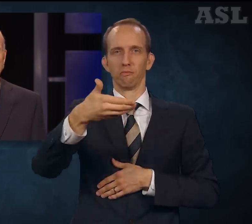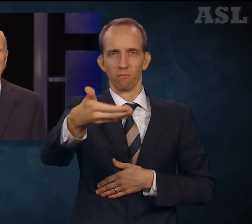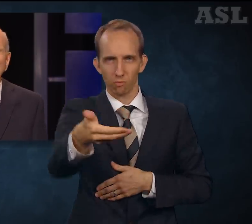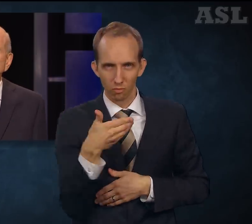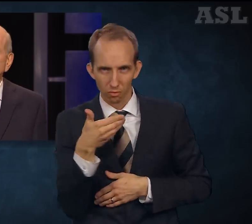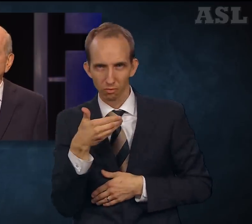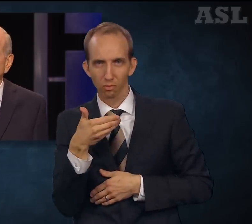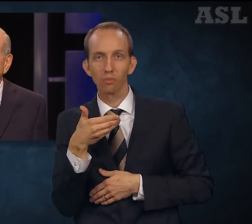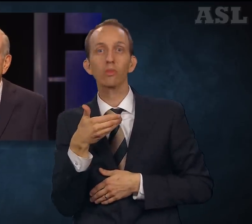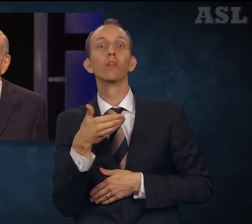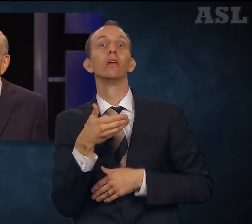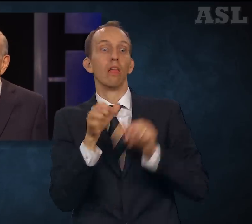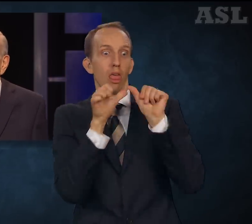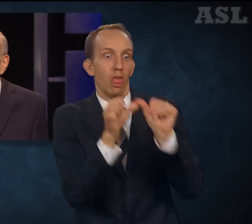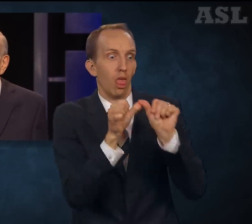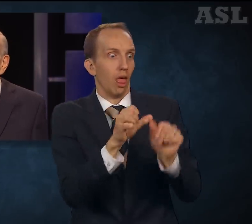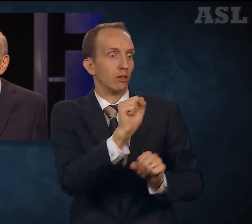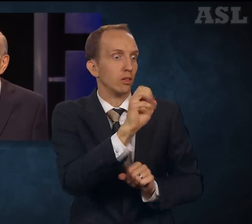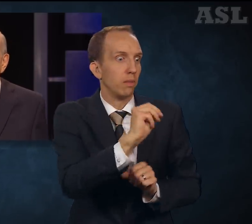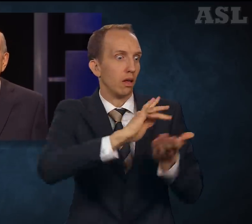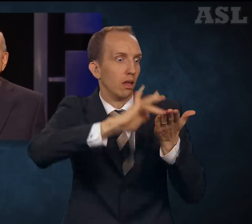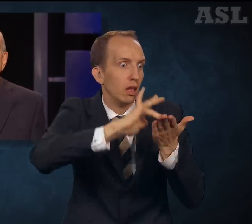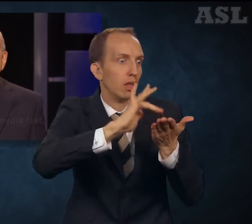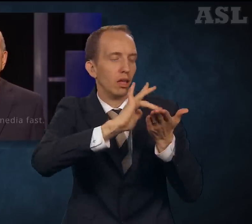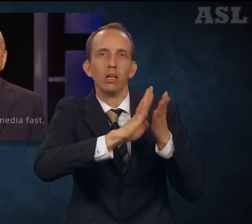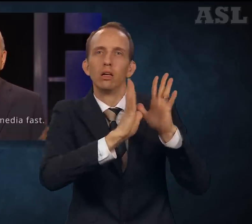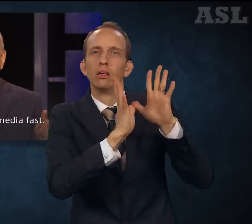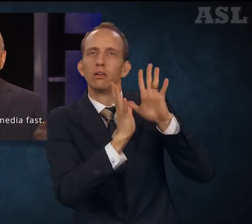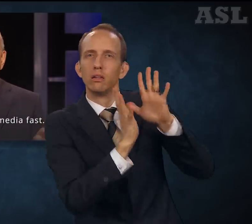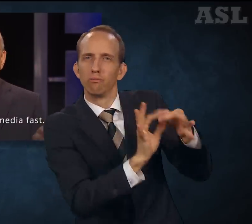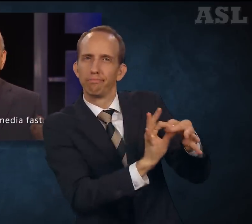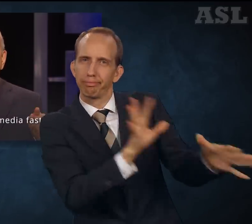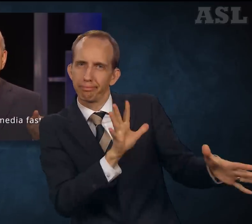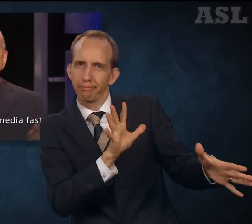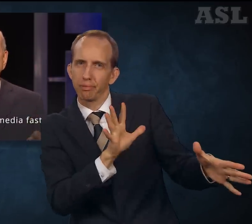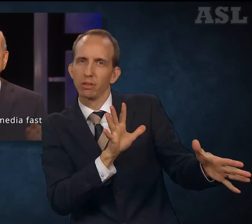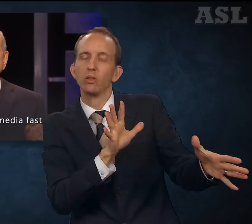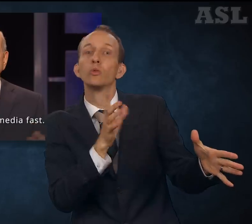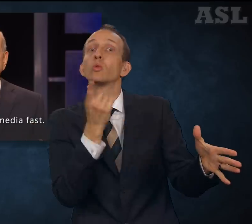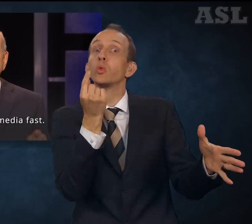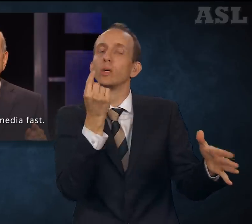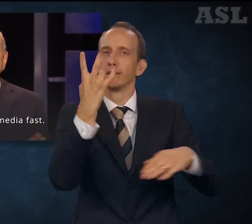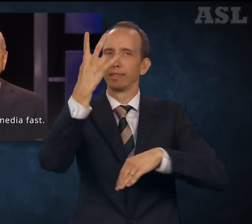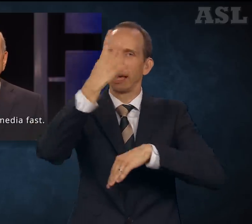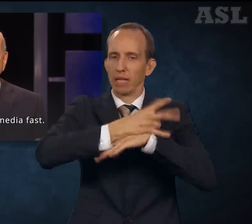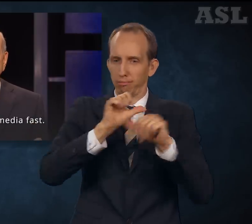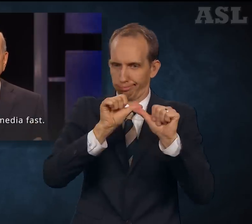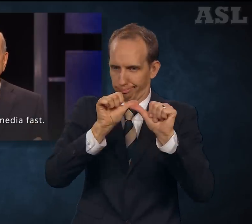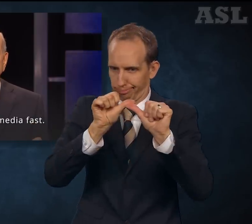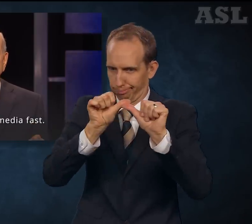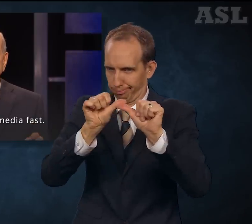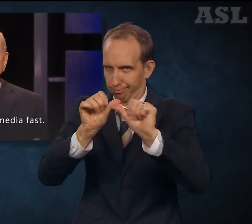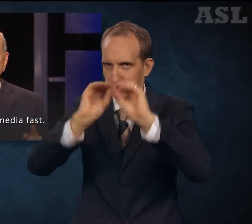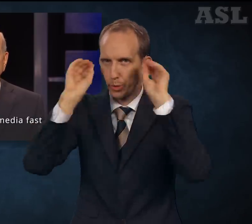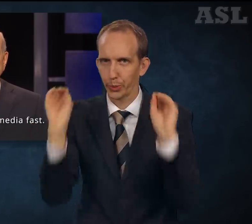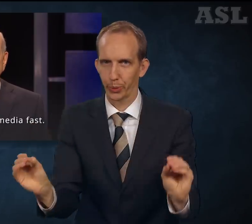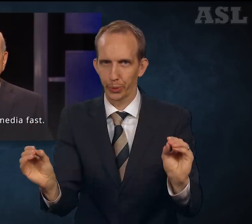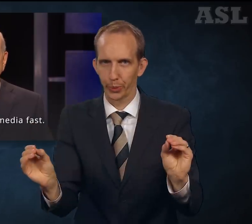SO MY FIRST INVITATION TO YOU TODAY IS TO DISENGAGE FROM A CONSTANT RELIANCE ON